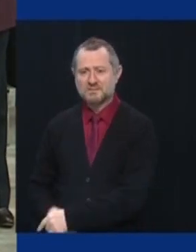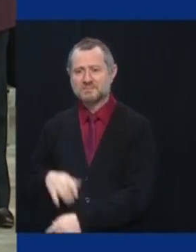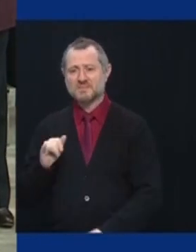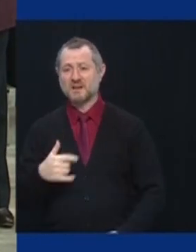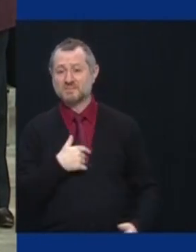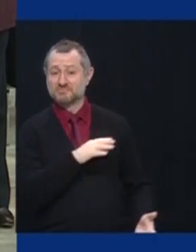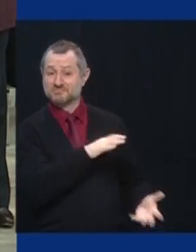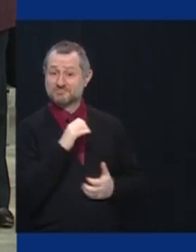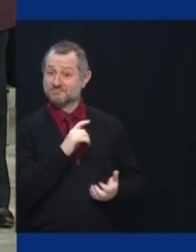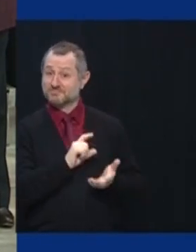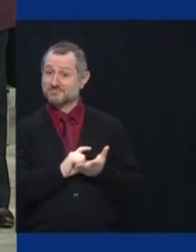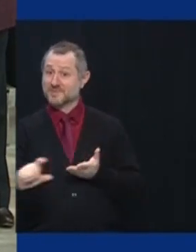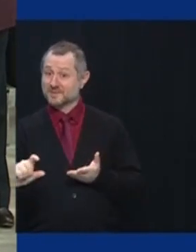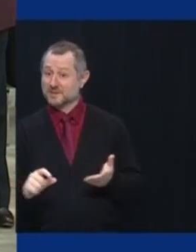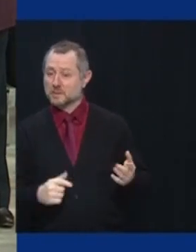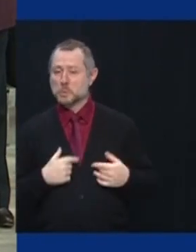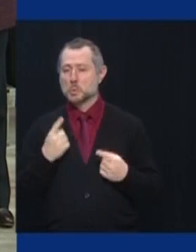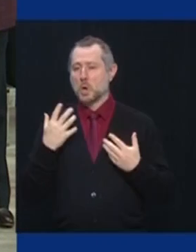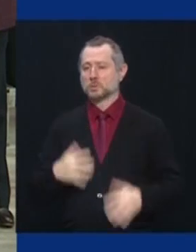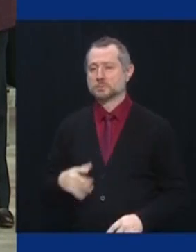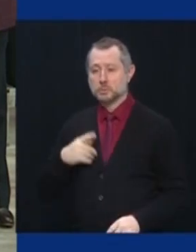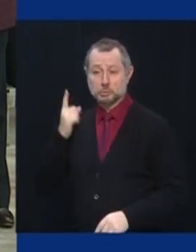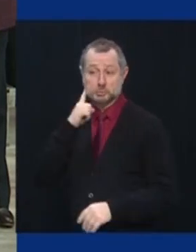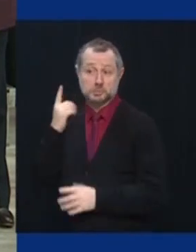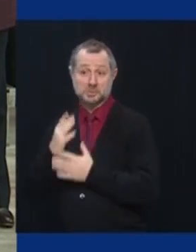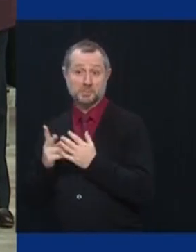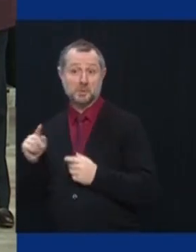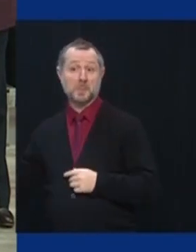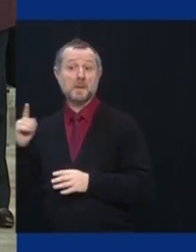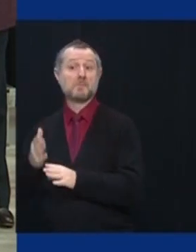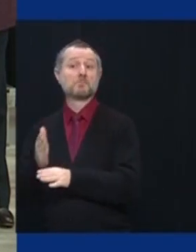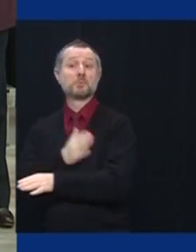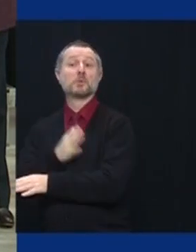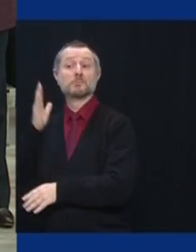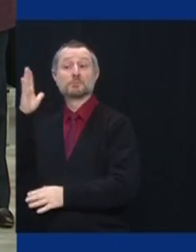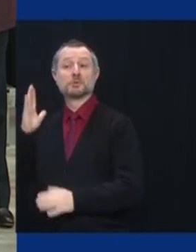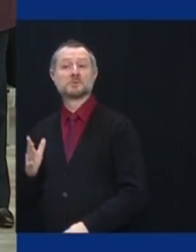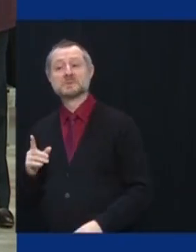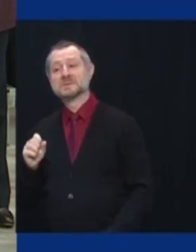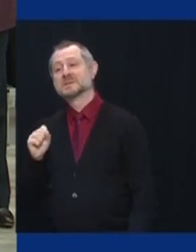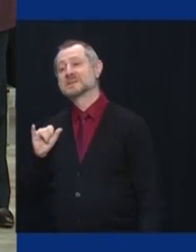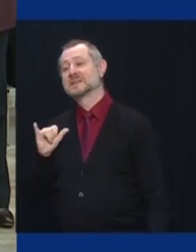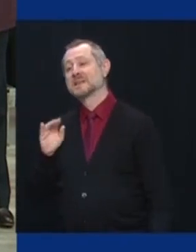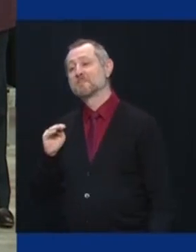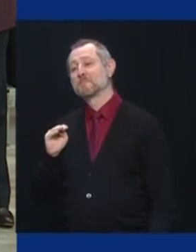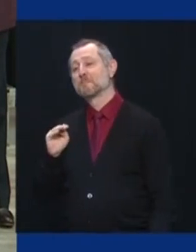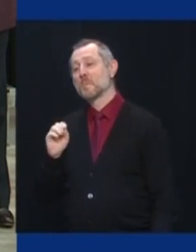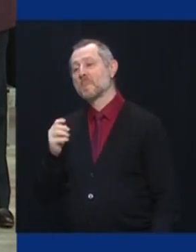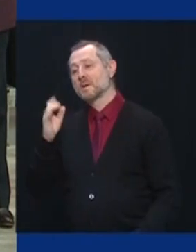COVID-19. AND SO NOW THAT WE HAVE THIS